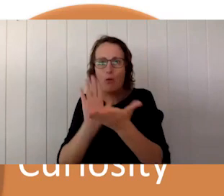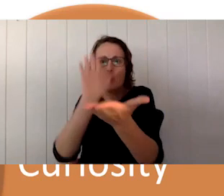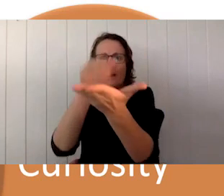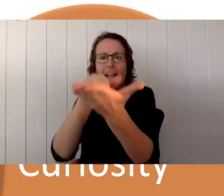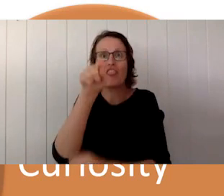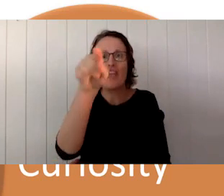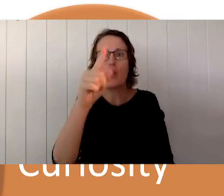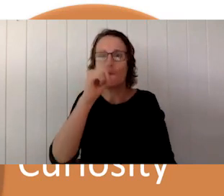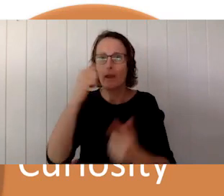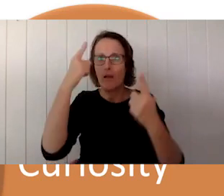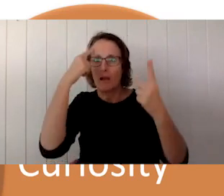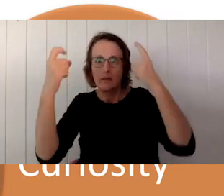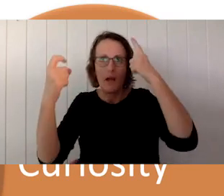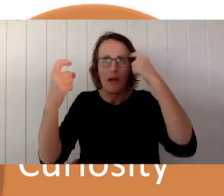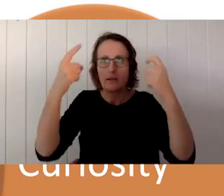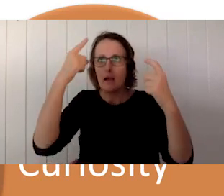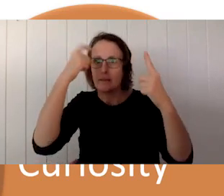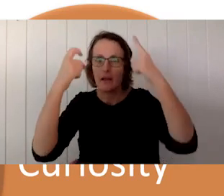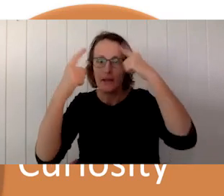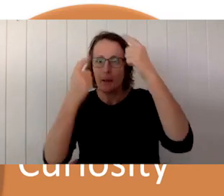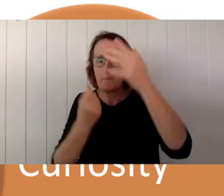our business. Innovation's not something you build in a locked